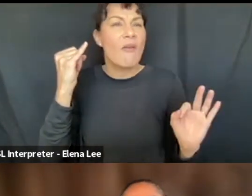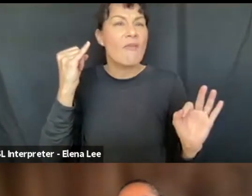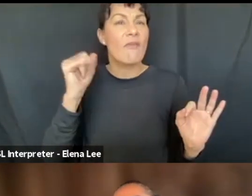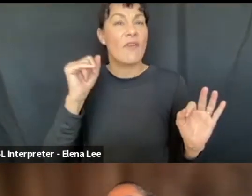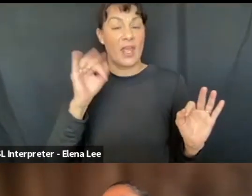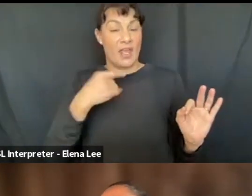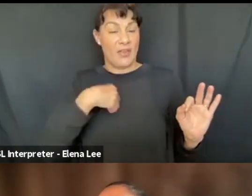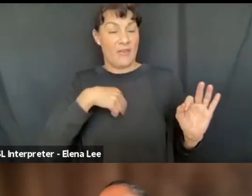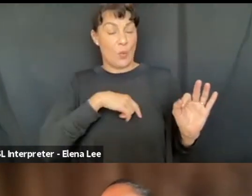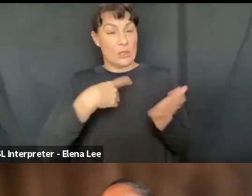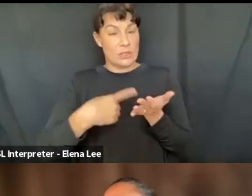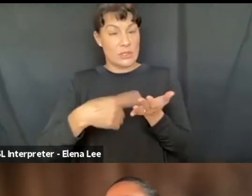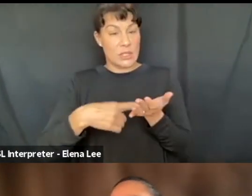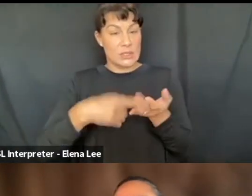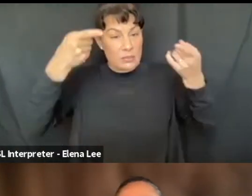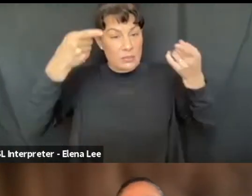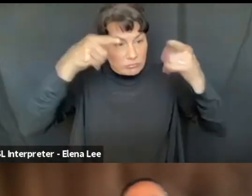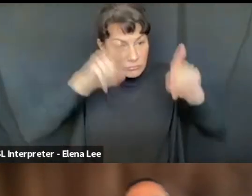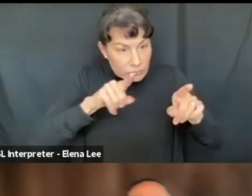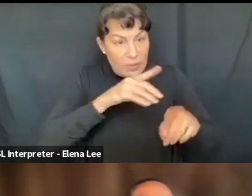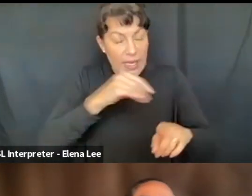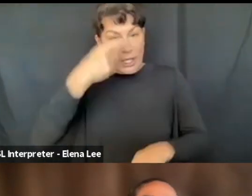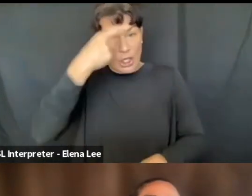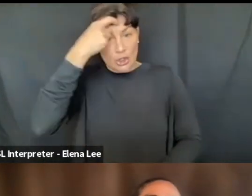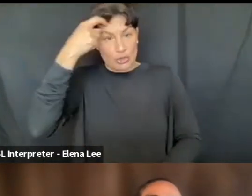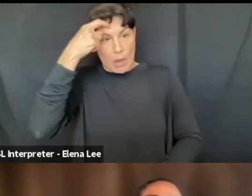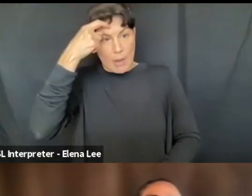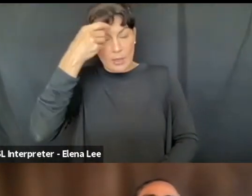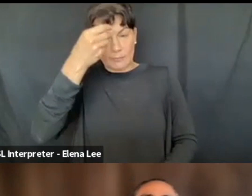about trauma informed approaches to filmmaking,